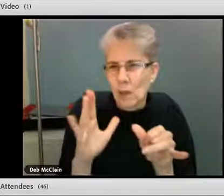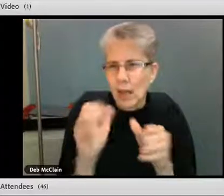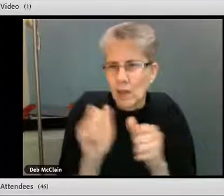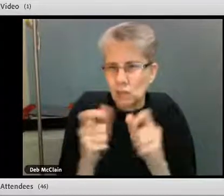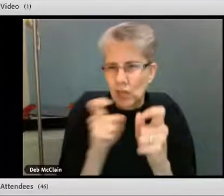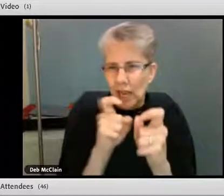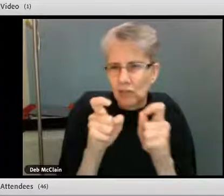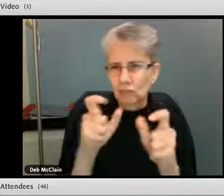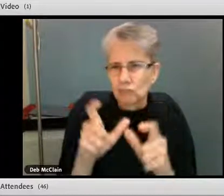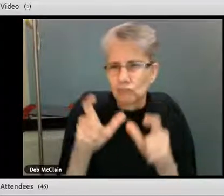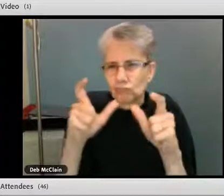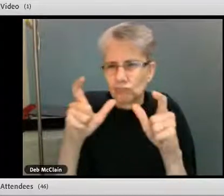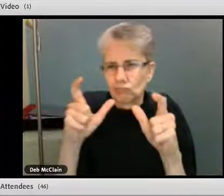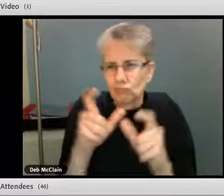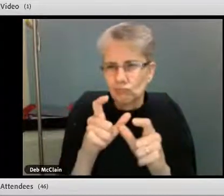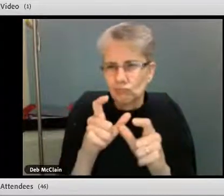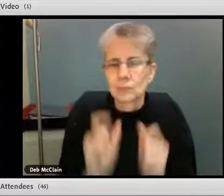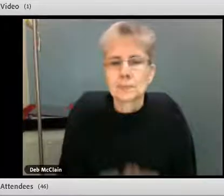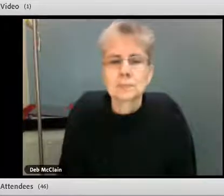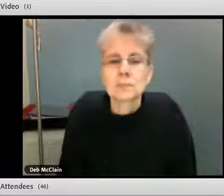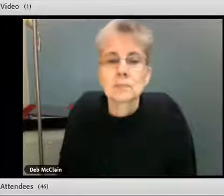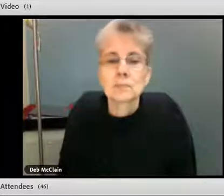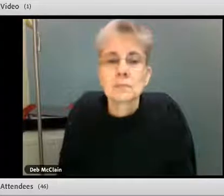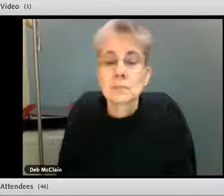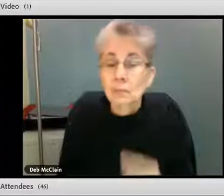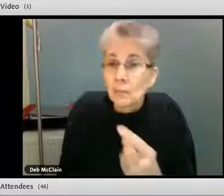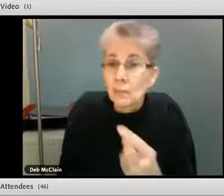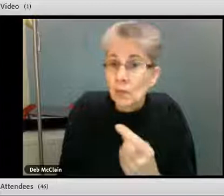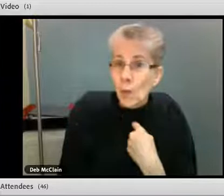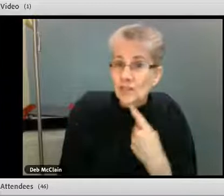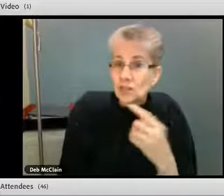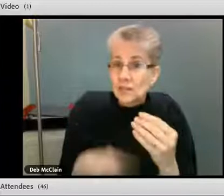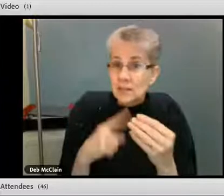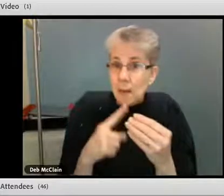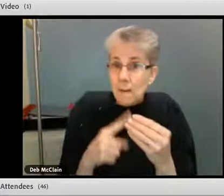Does anybody have any questions about Giphy or Powerpoint?